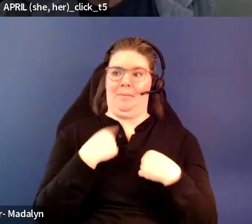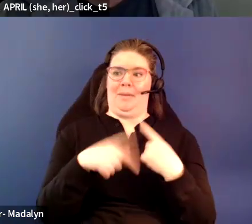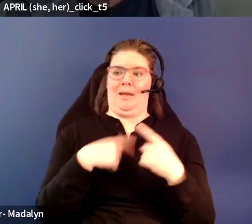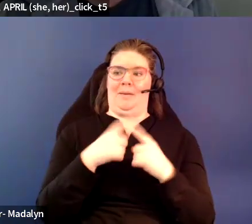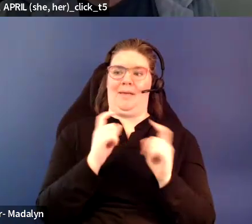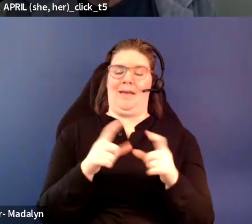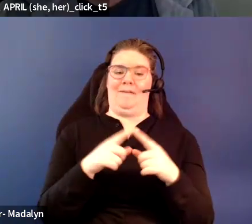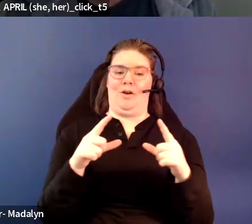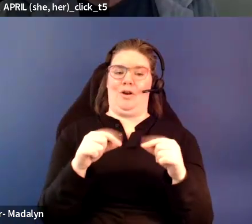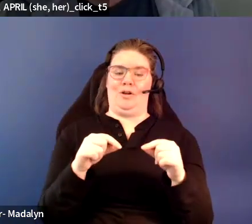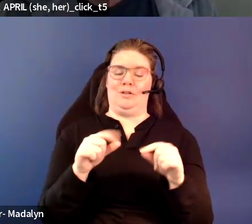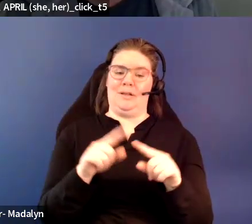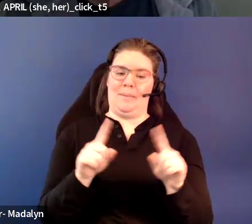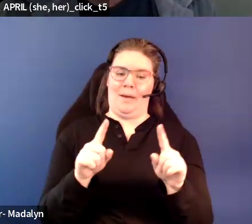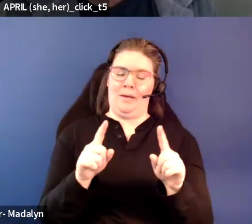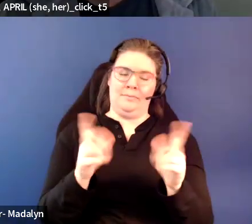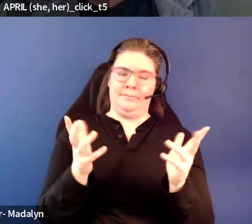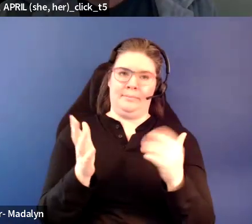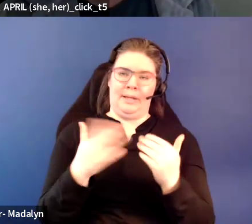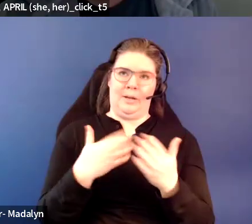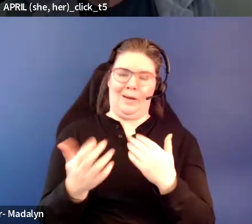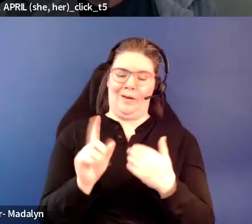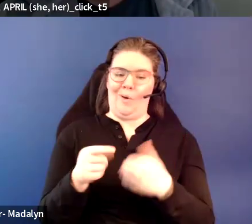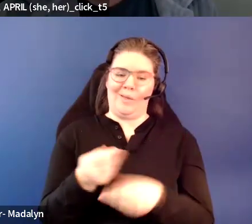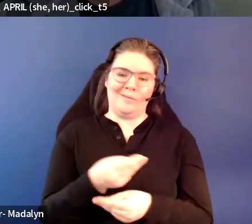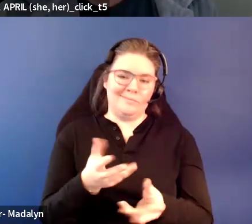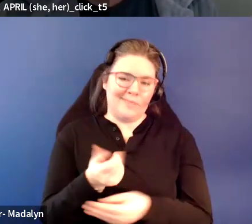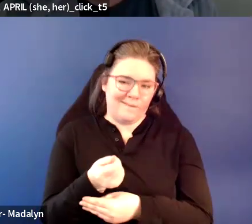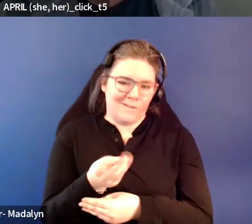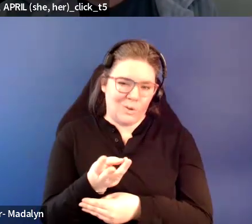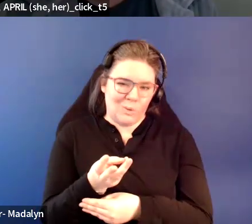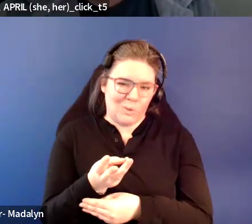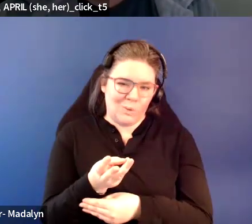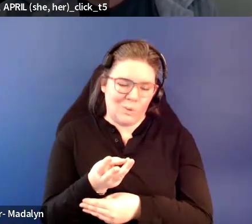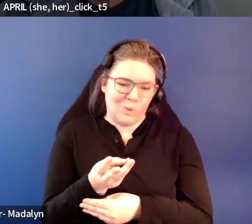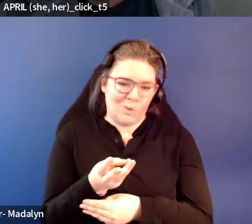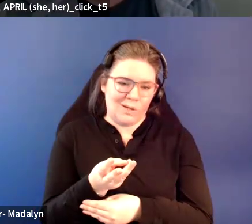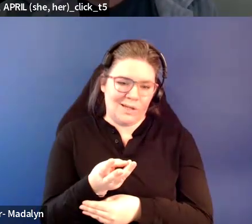Carolyn Grawi: you know they were already only were able to give away a few. So at that particular event before that kind of much.